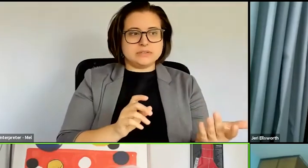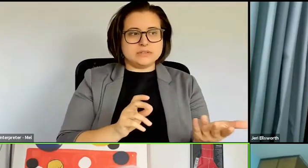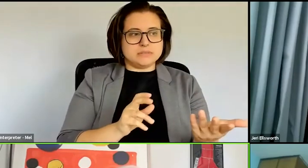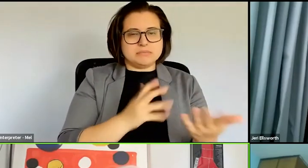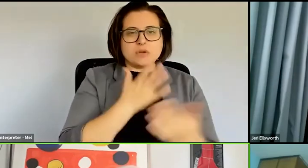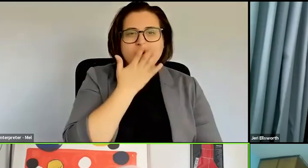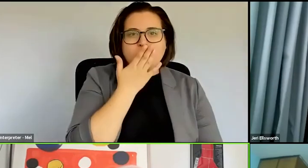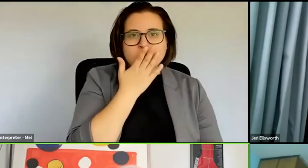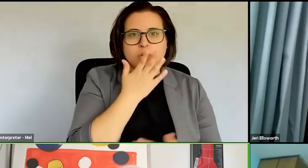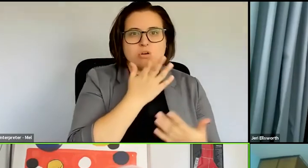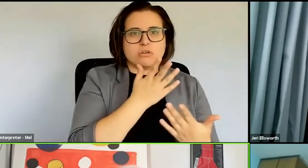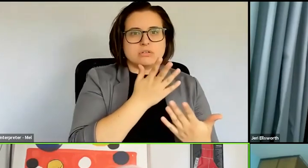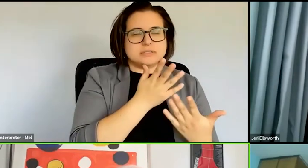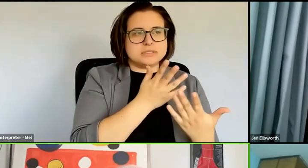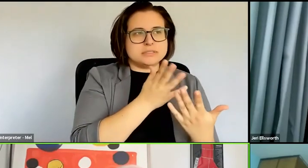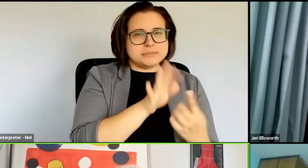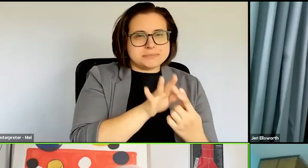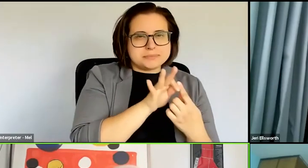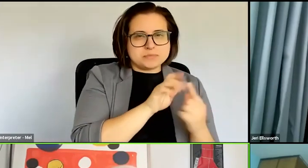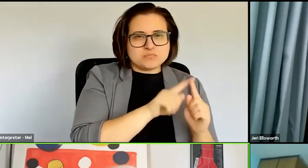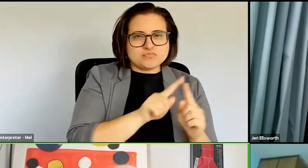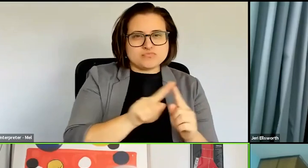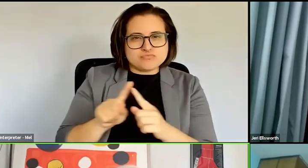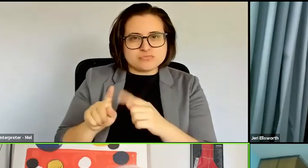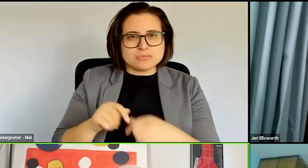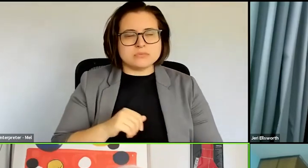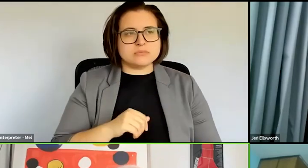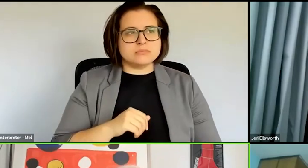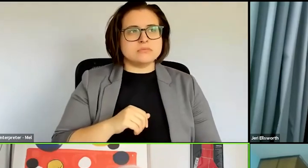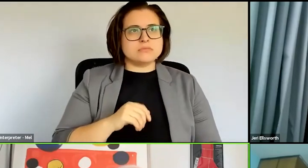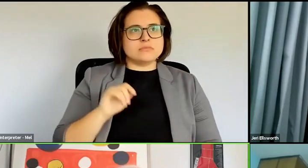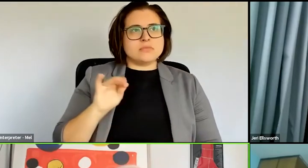and canvas, and a whole bunch of other things. If you're building buildings,